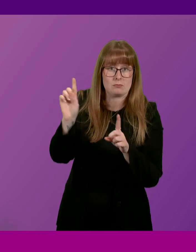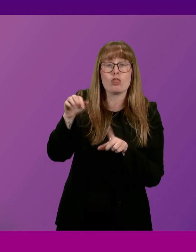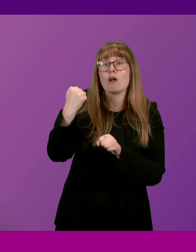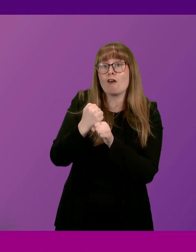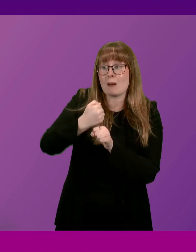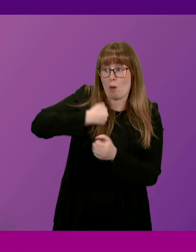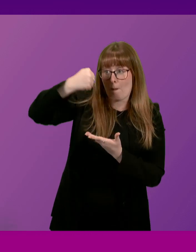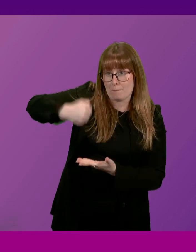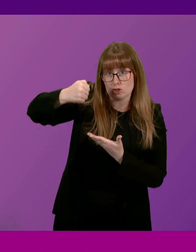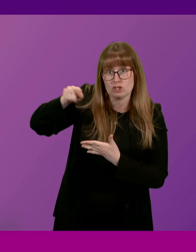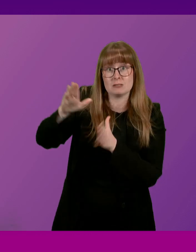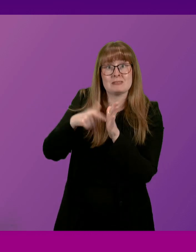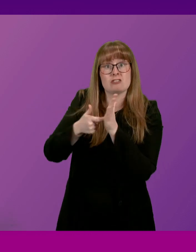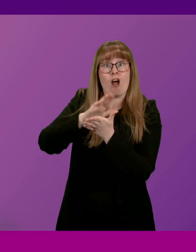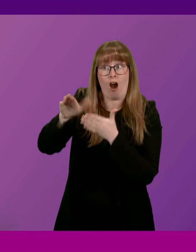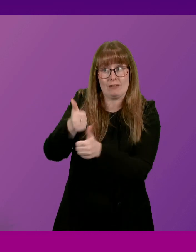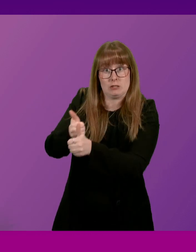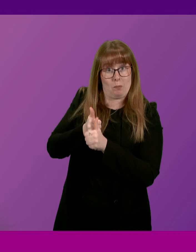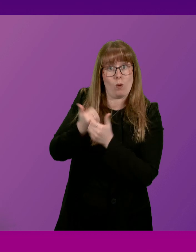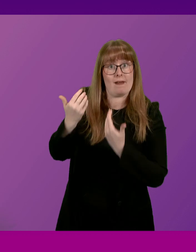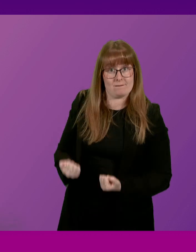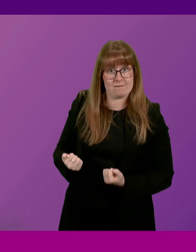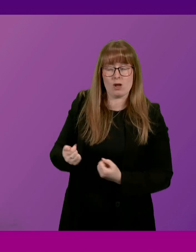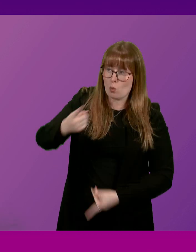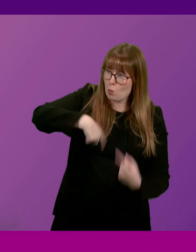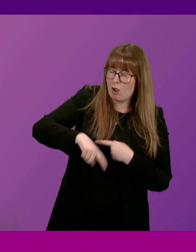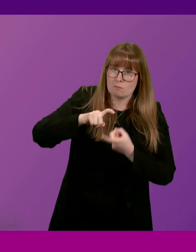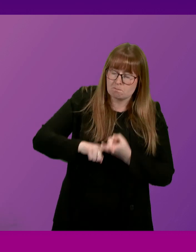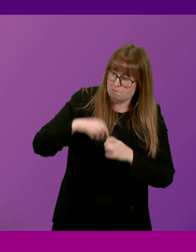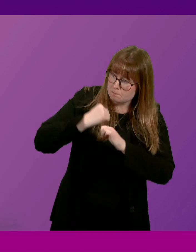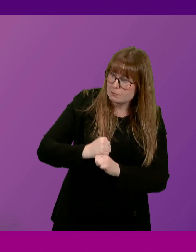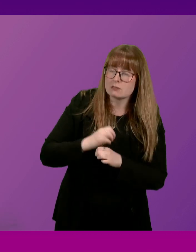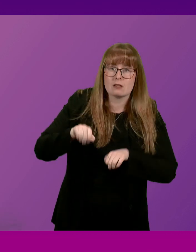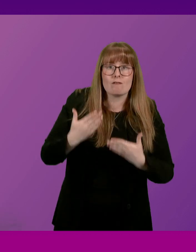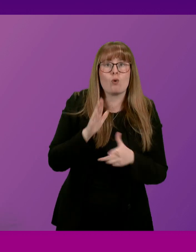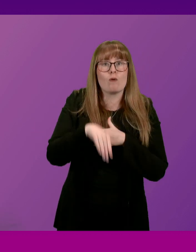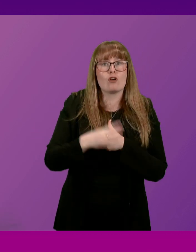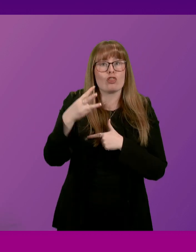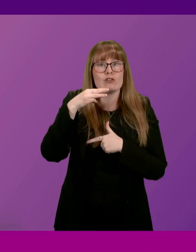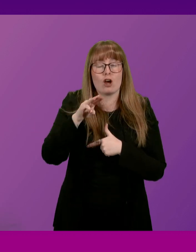which Mr Harvie supported, is committing to delivering more than £300 million of investment